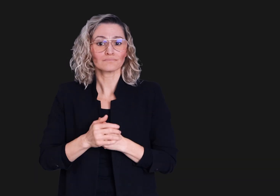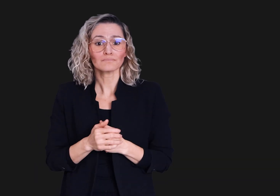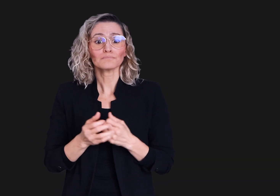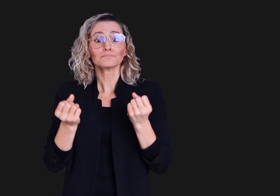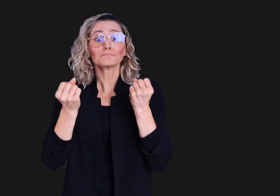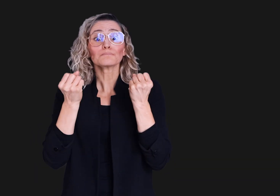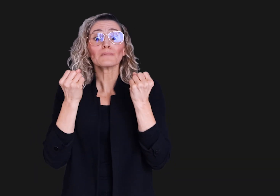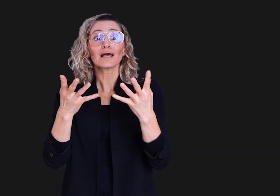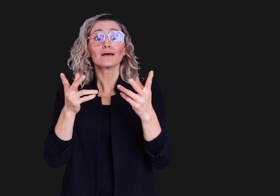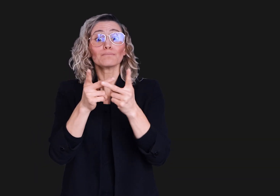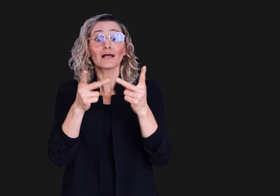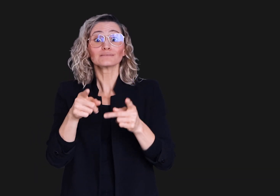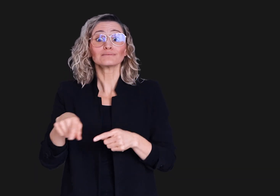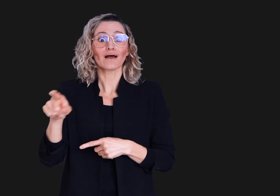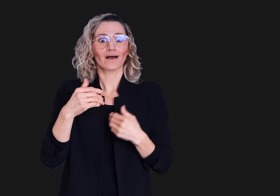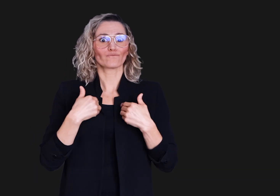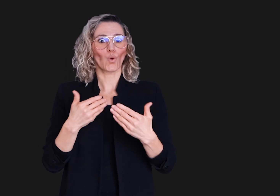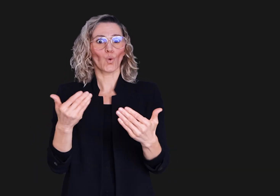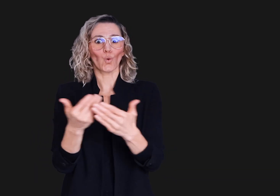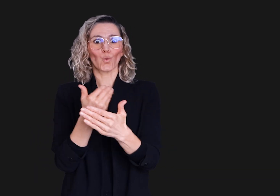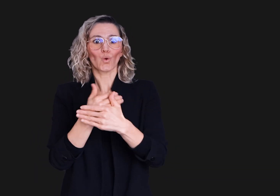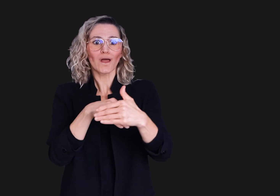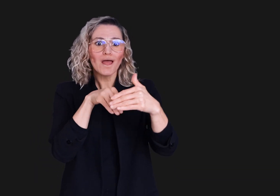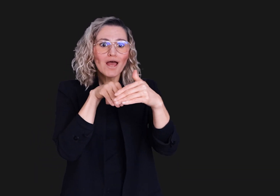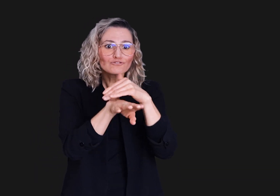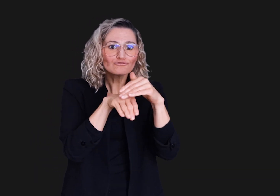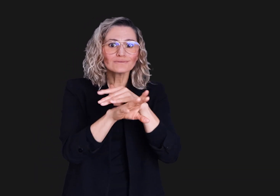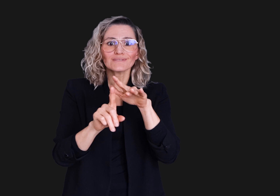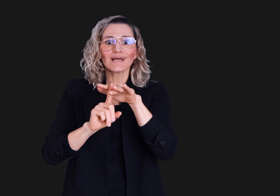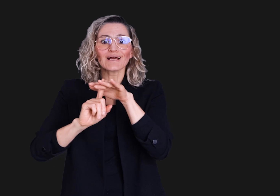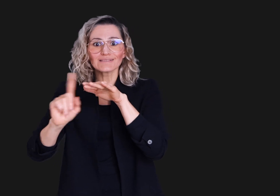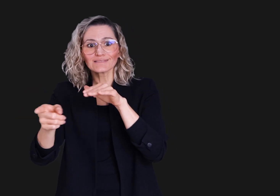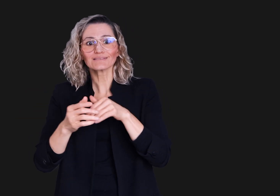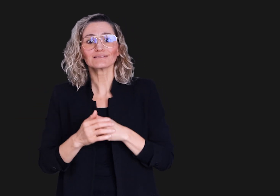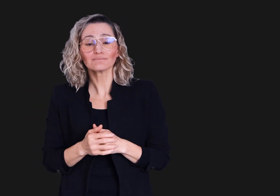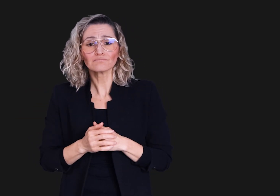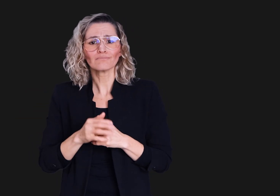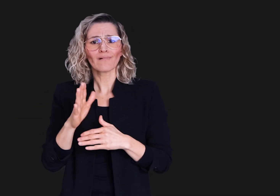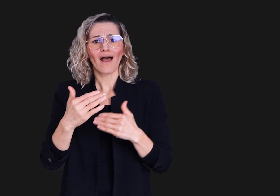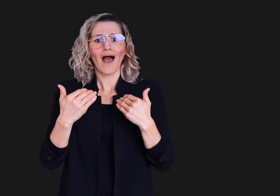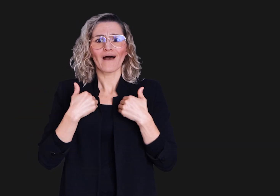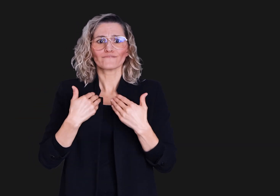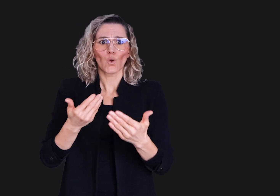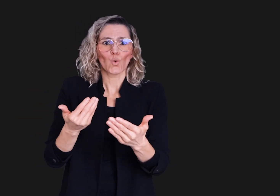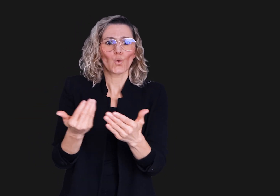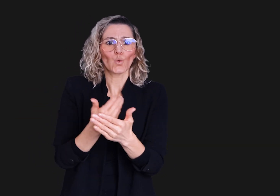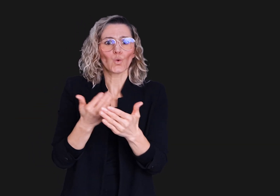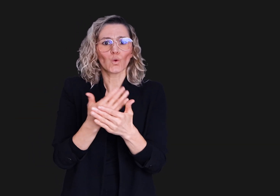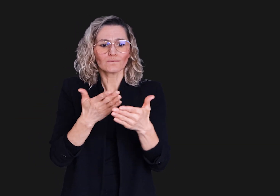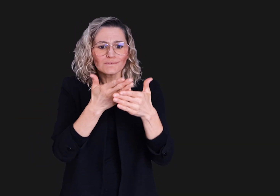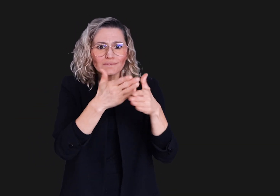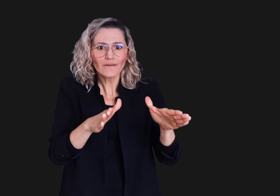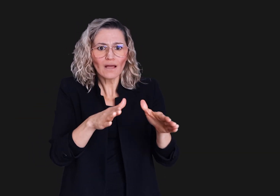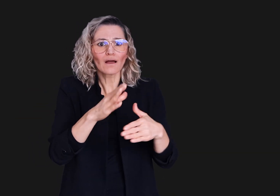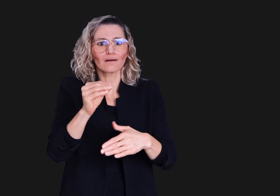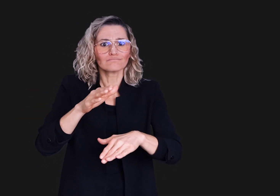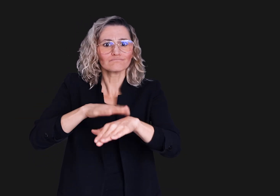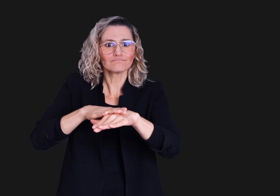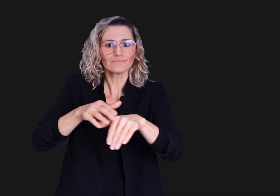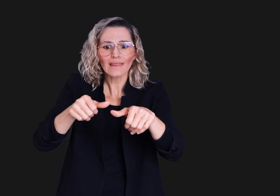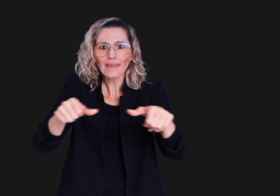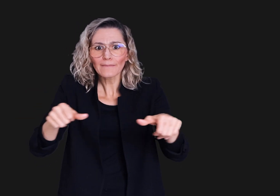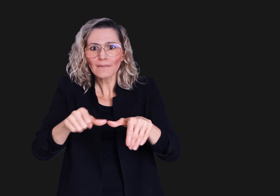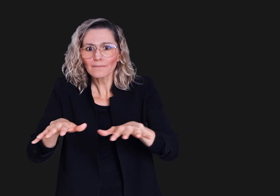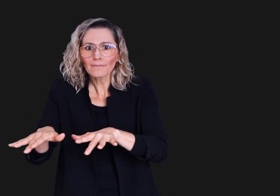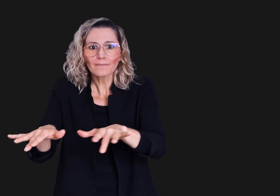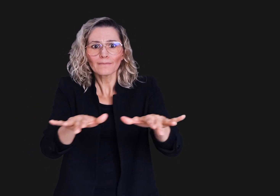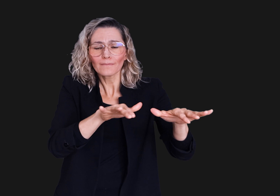Many places have new entrances and exits. There are new dividers and caution tape.